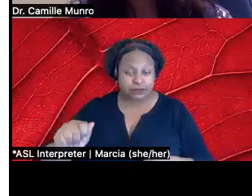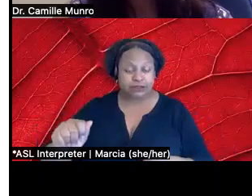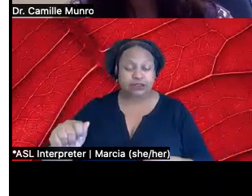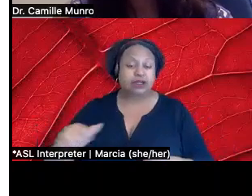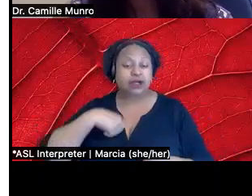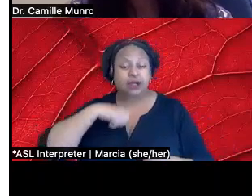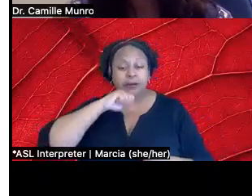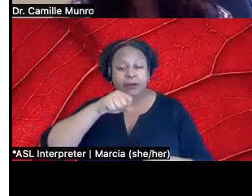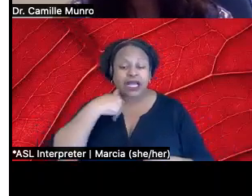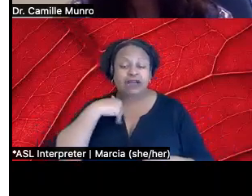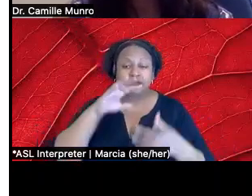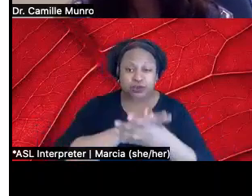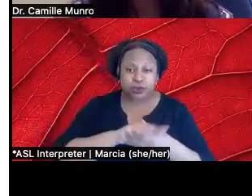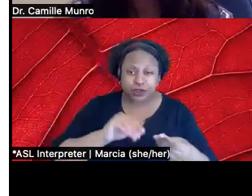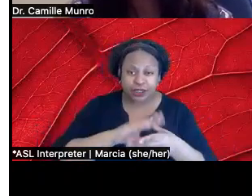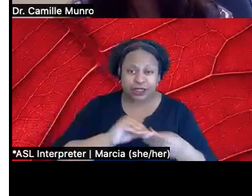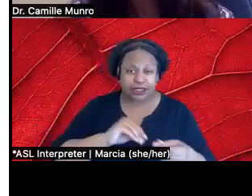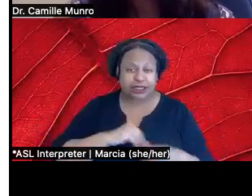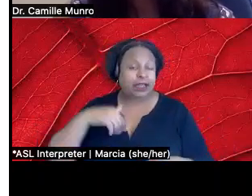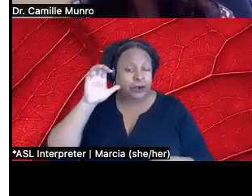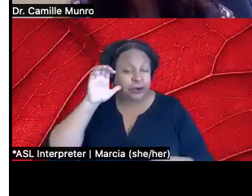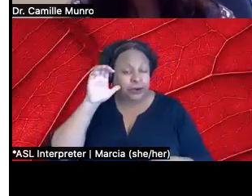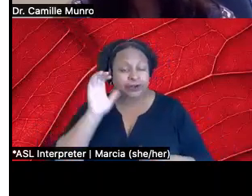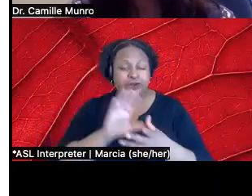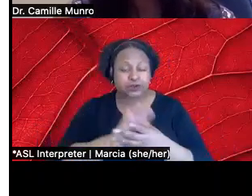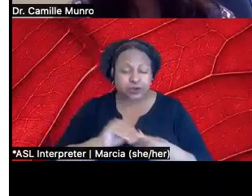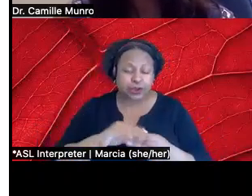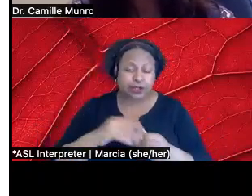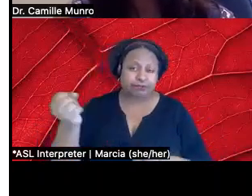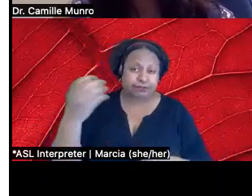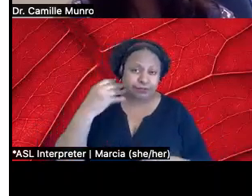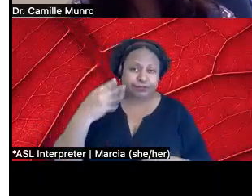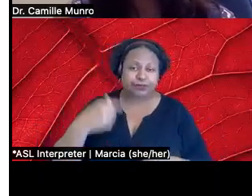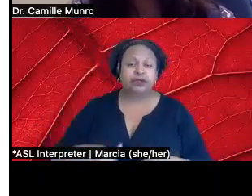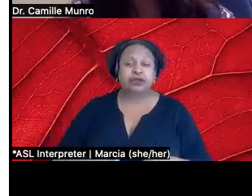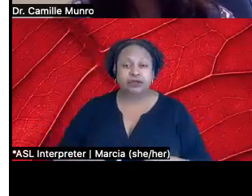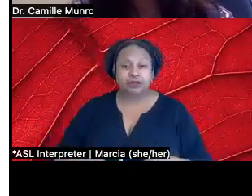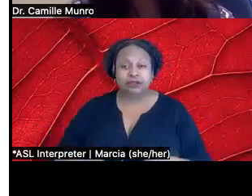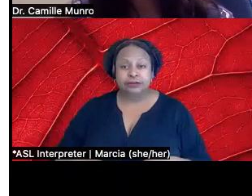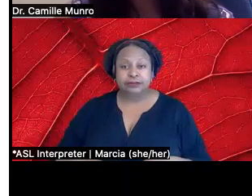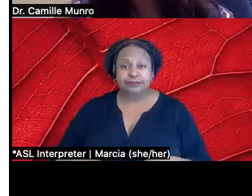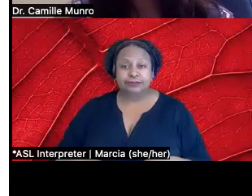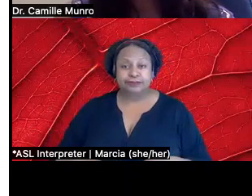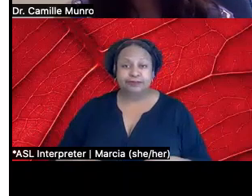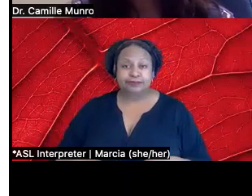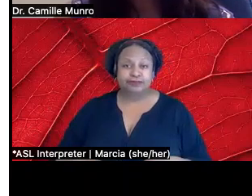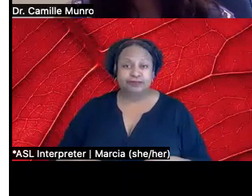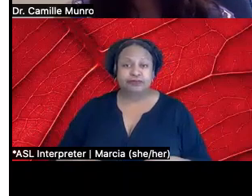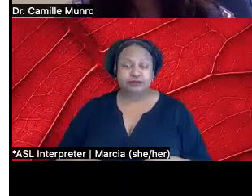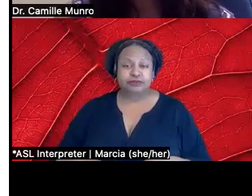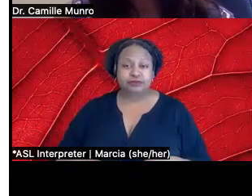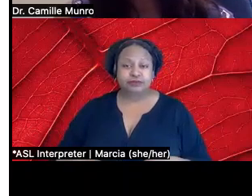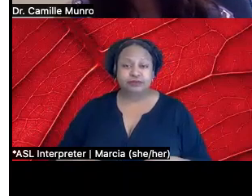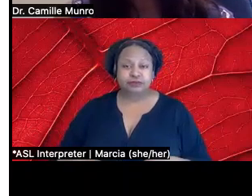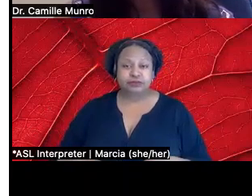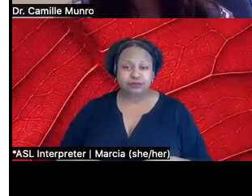that I had heard when I was speaking to each one, each member of the medical advisory